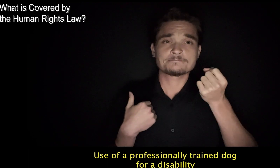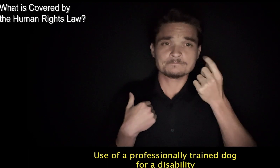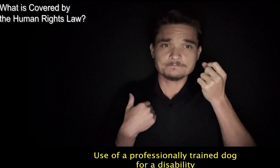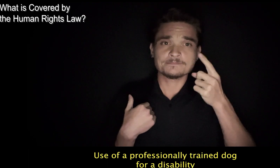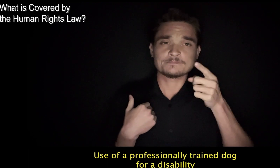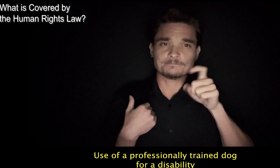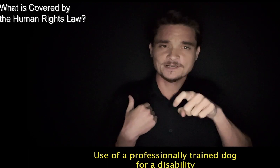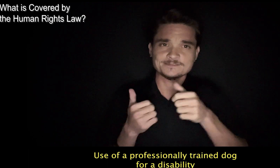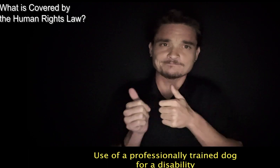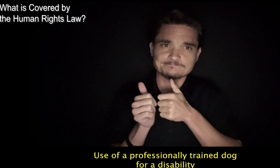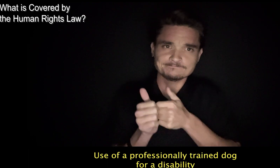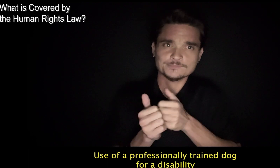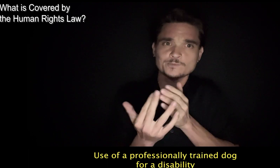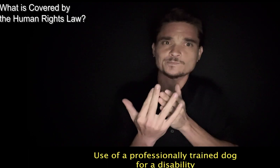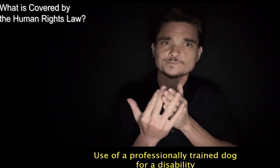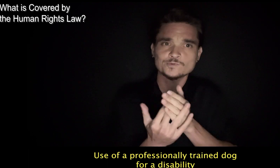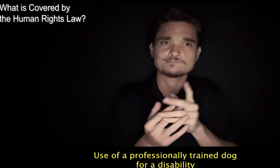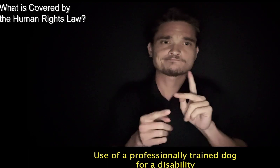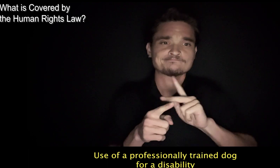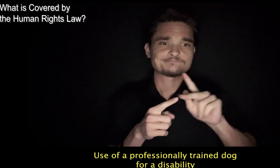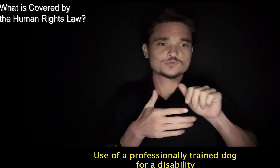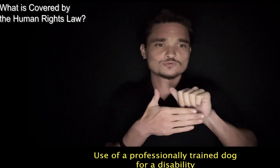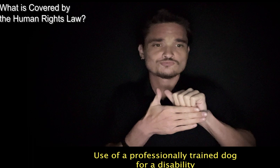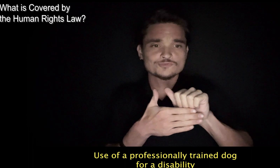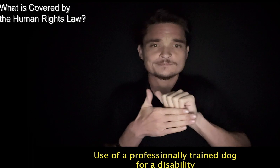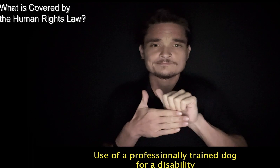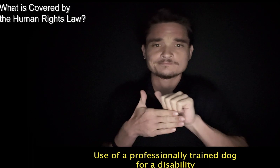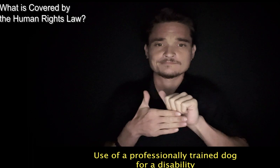Use of a professionally trained dog for a disability